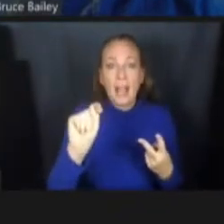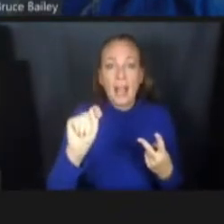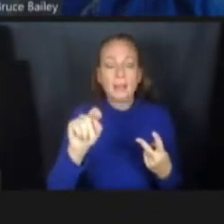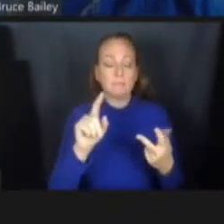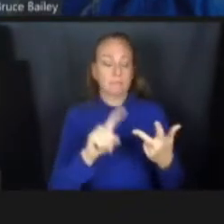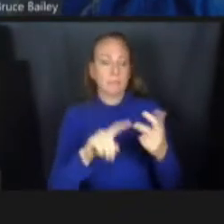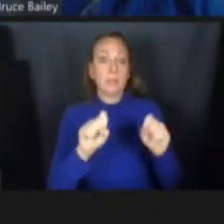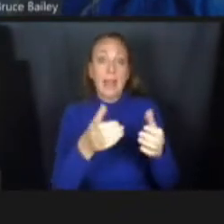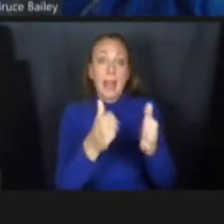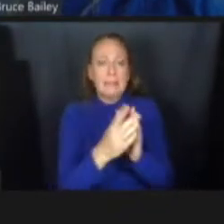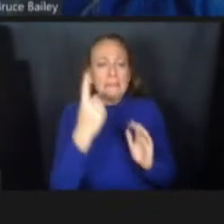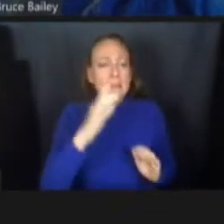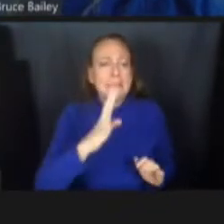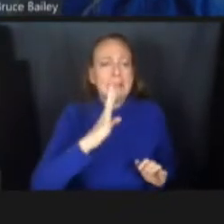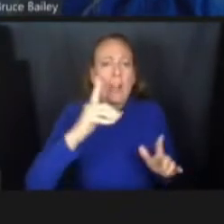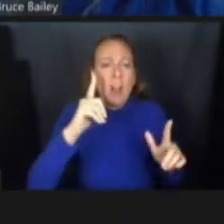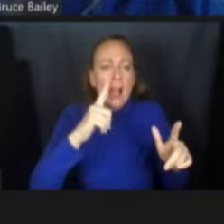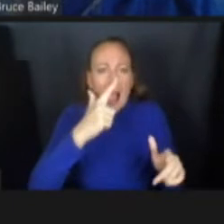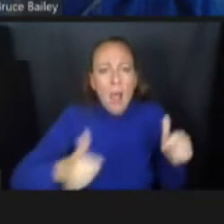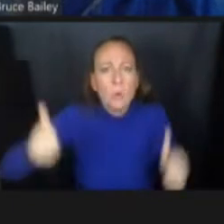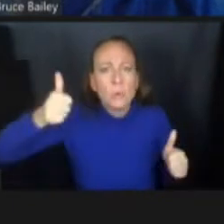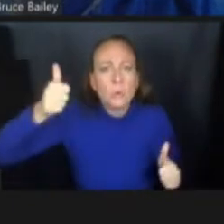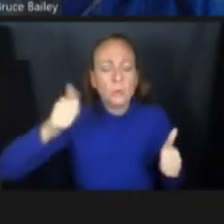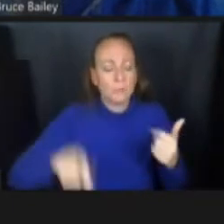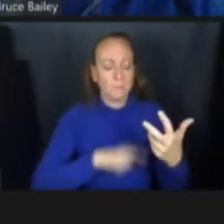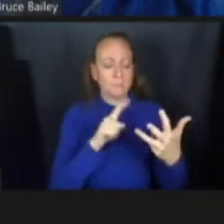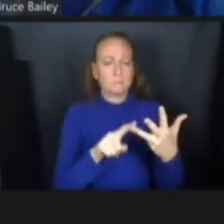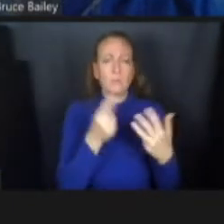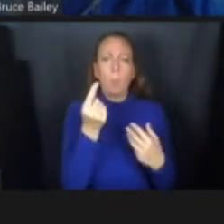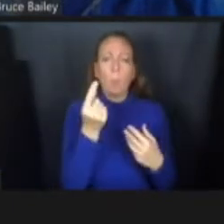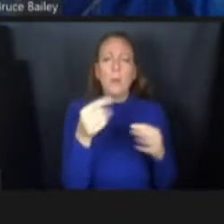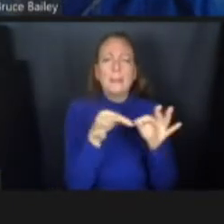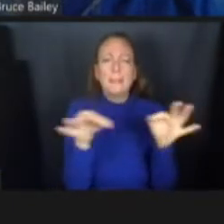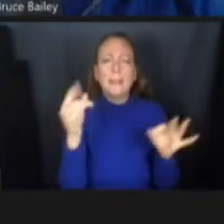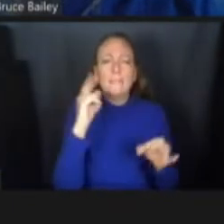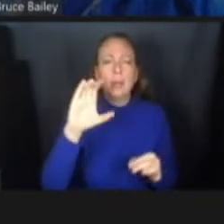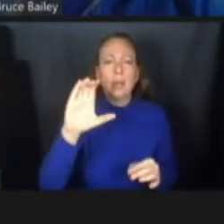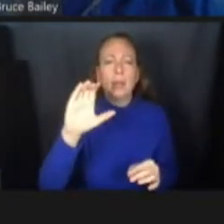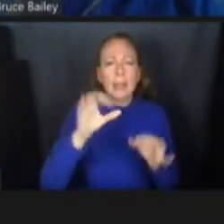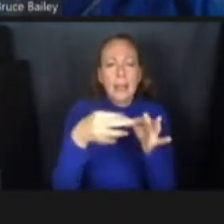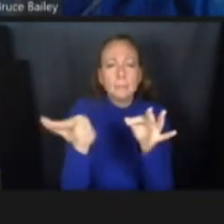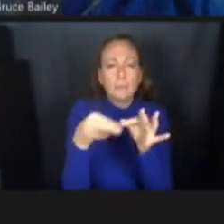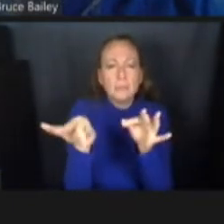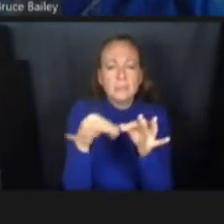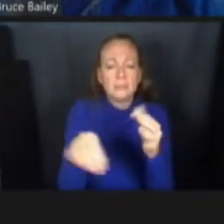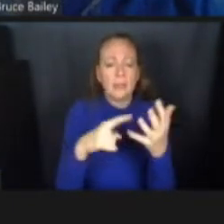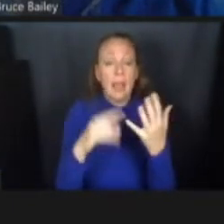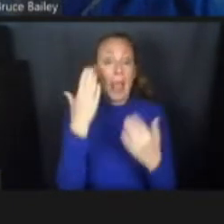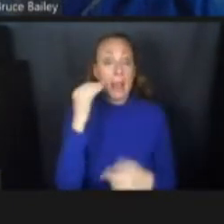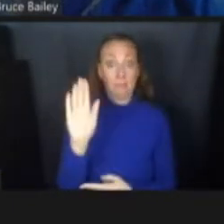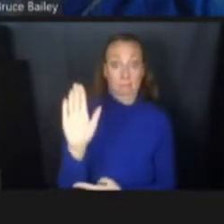What's the link for captions? You can raise your hand to speak. And when people talk at the same time,